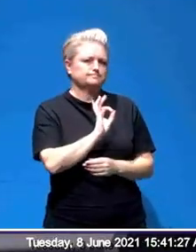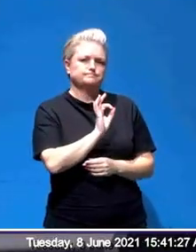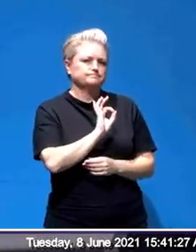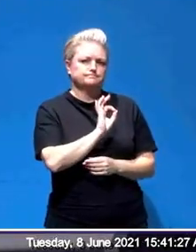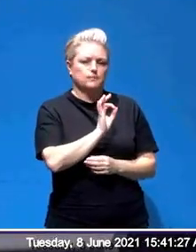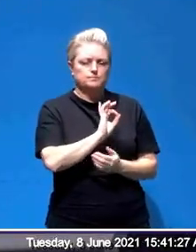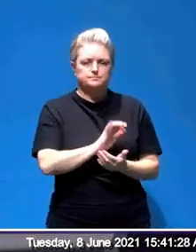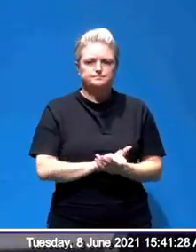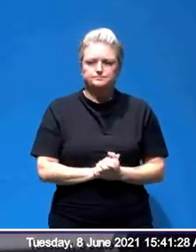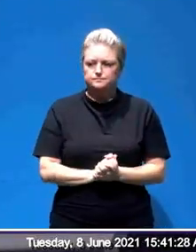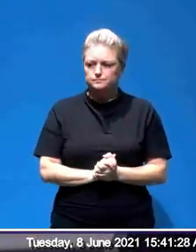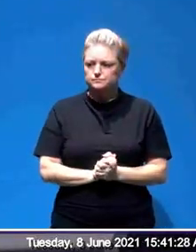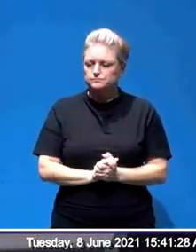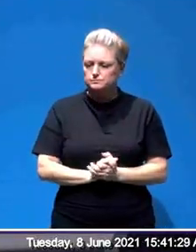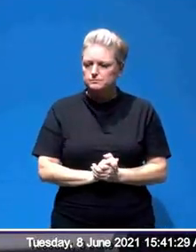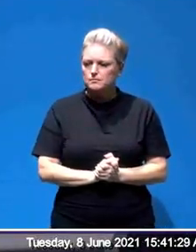family or client input at all.